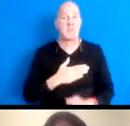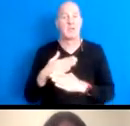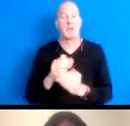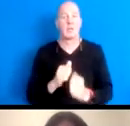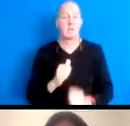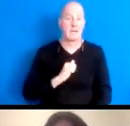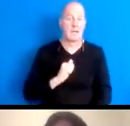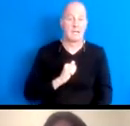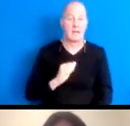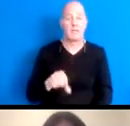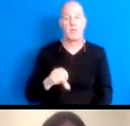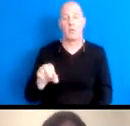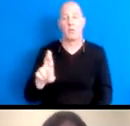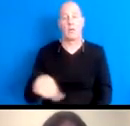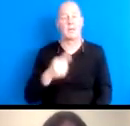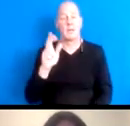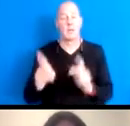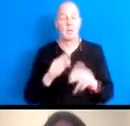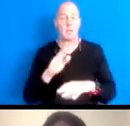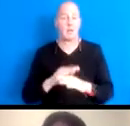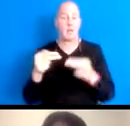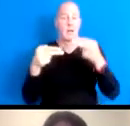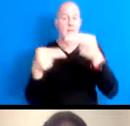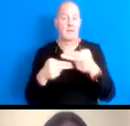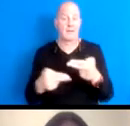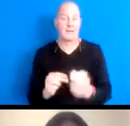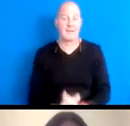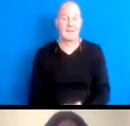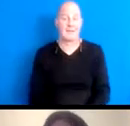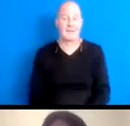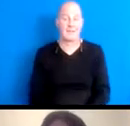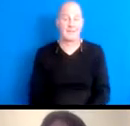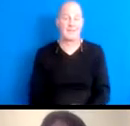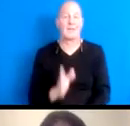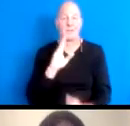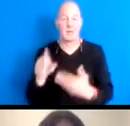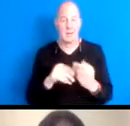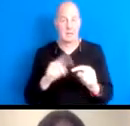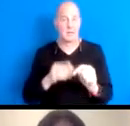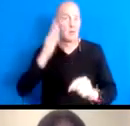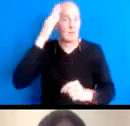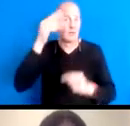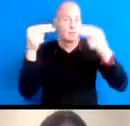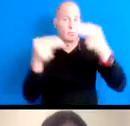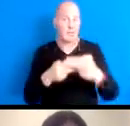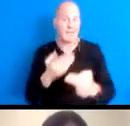but order, other hand at the south.org and you can make sure to add them to this